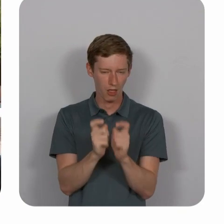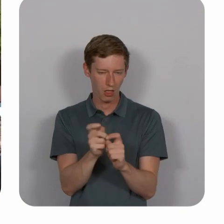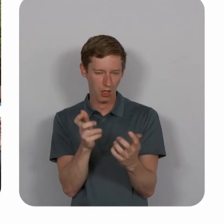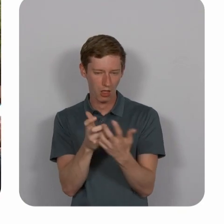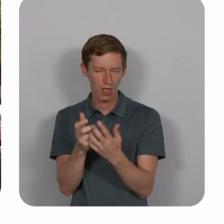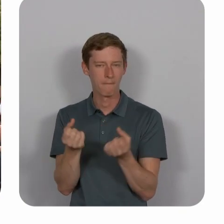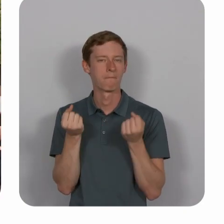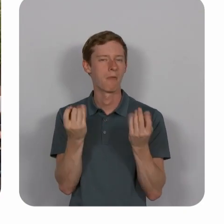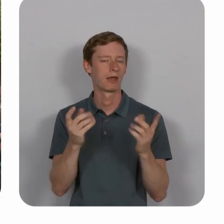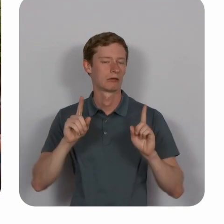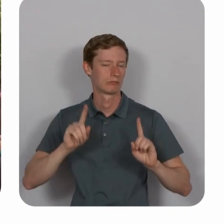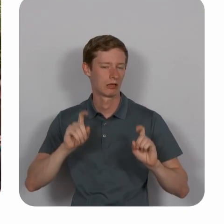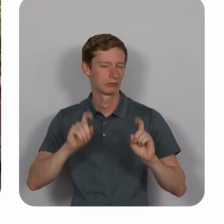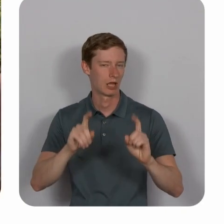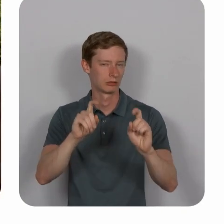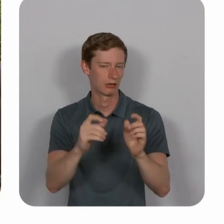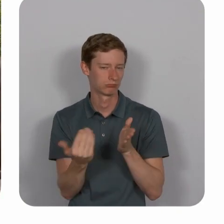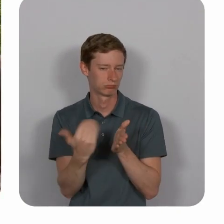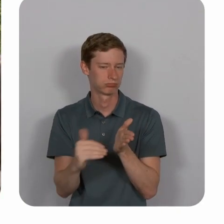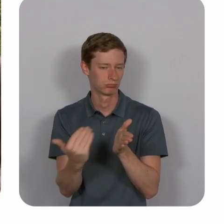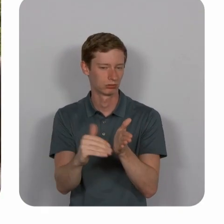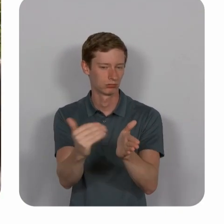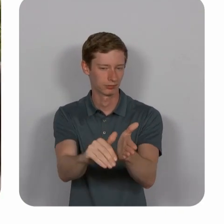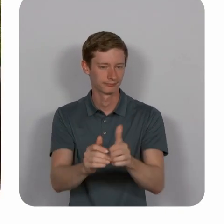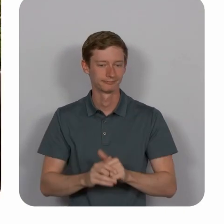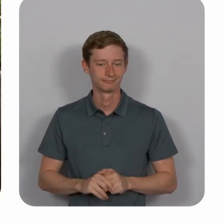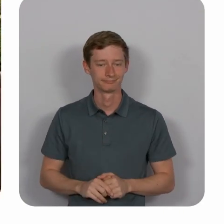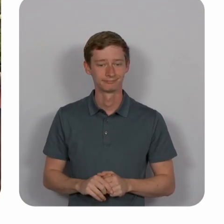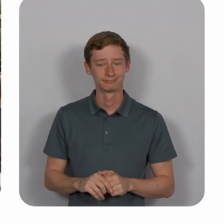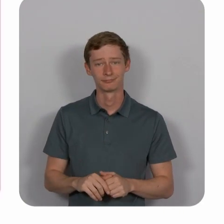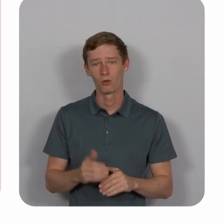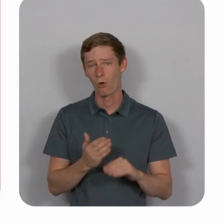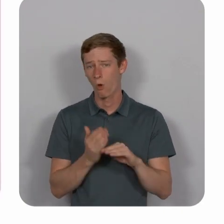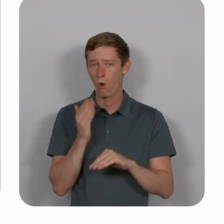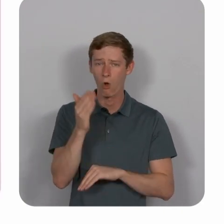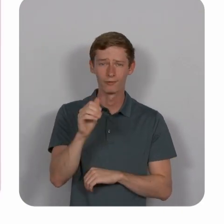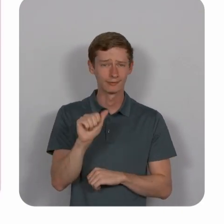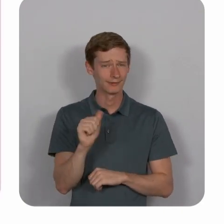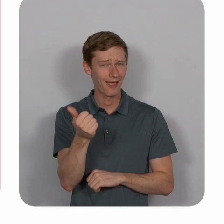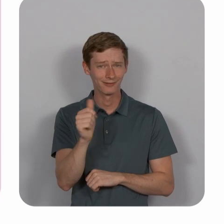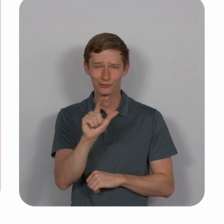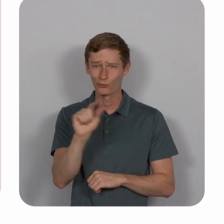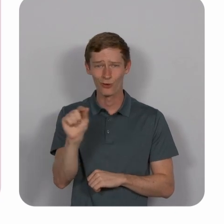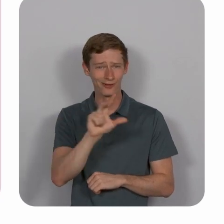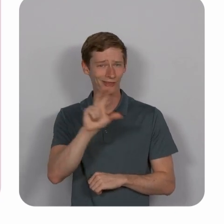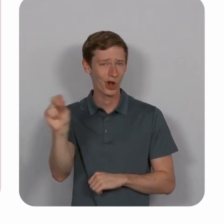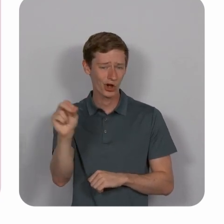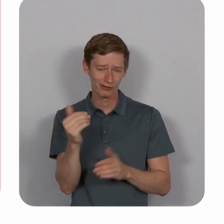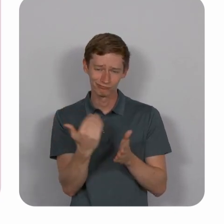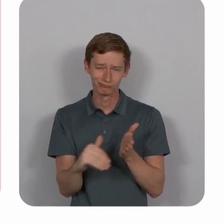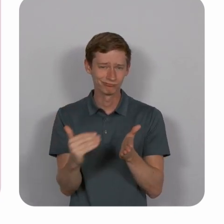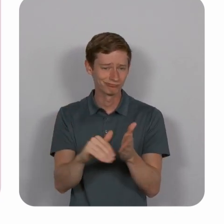Achieving tens of rounds of training, fine-tuning and RLHF,